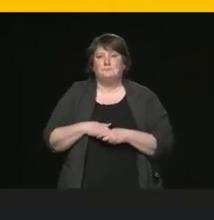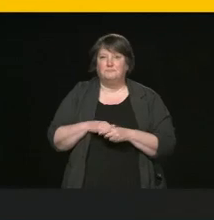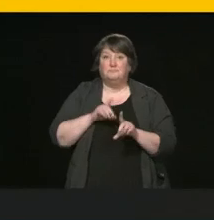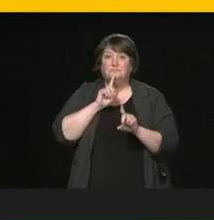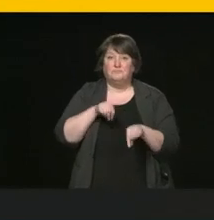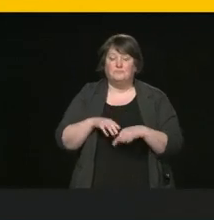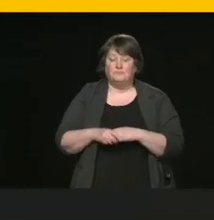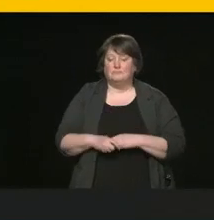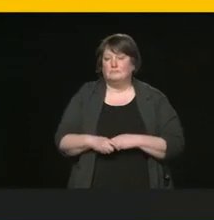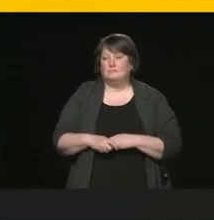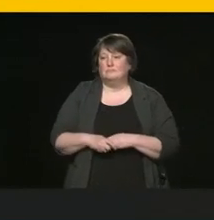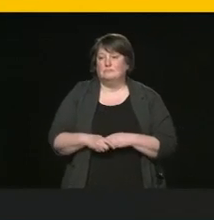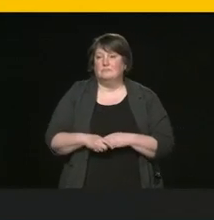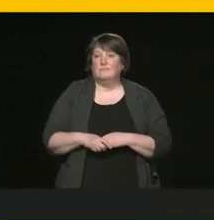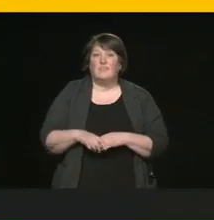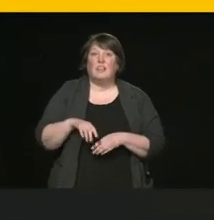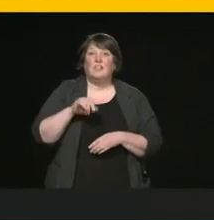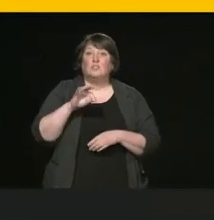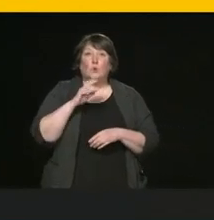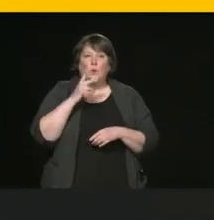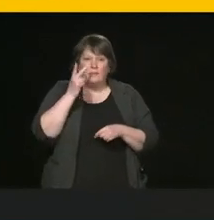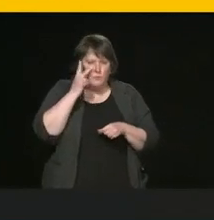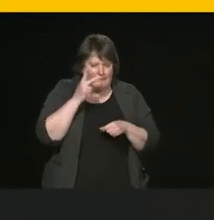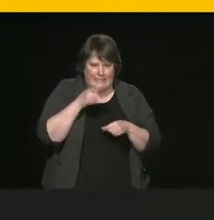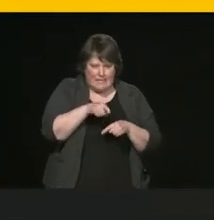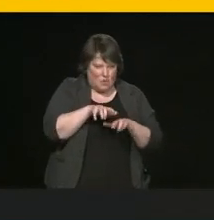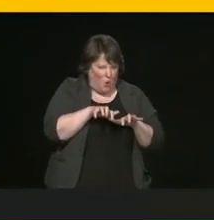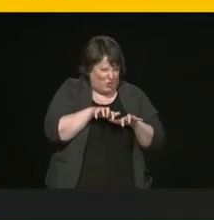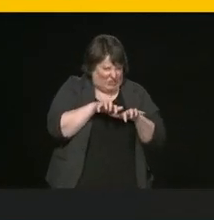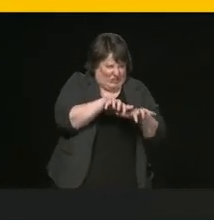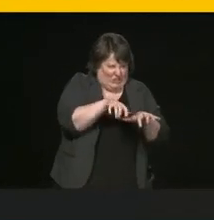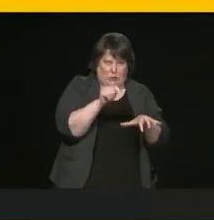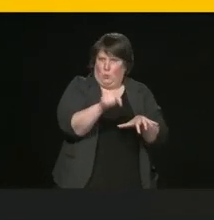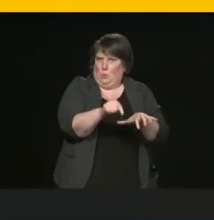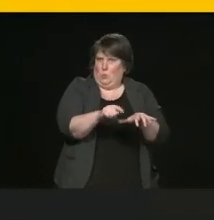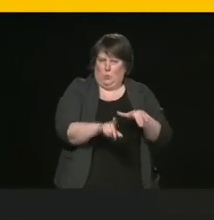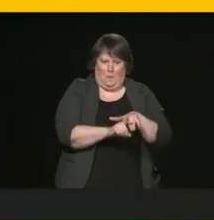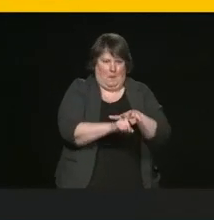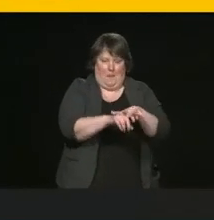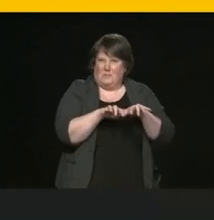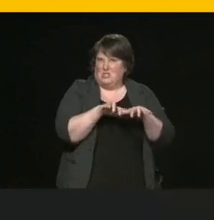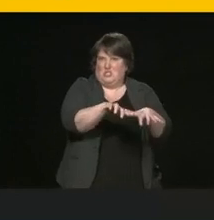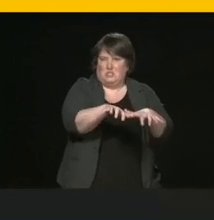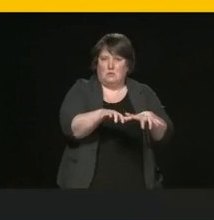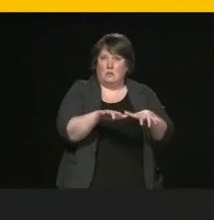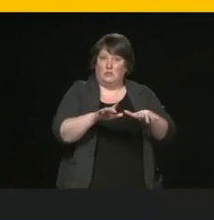SO I THINK CERTAINLY WHEN